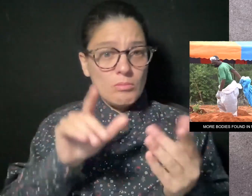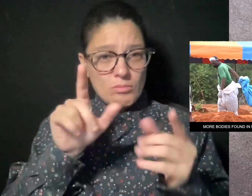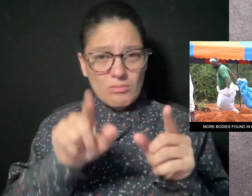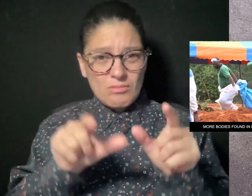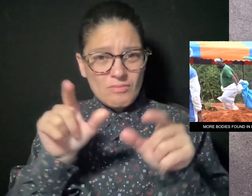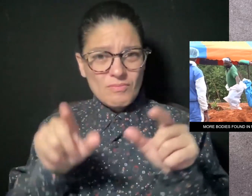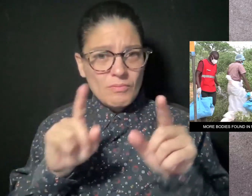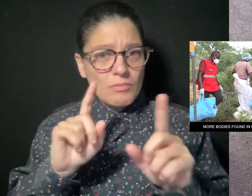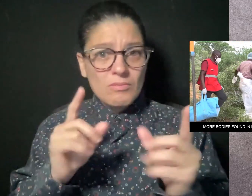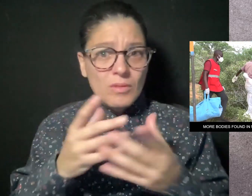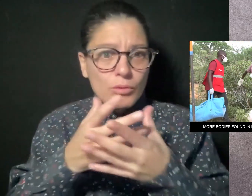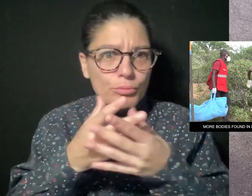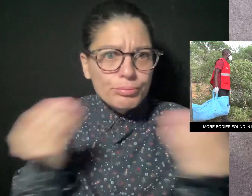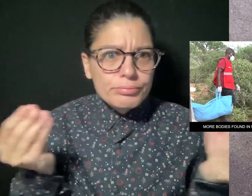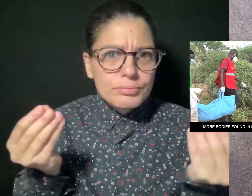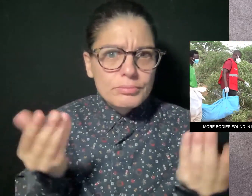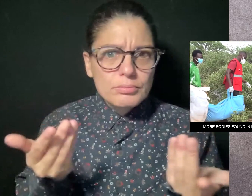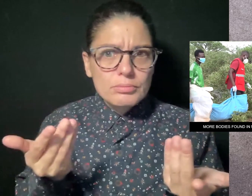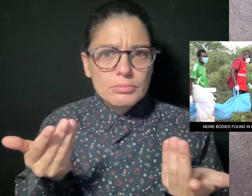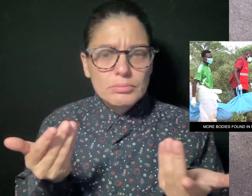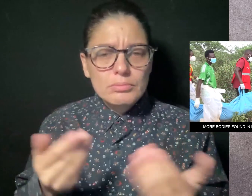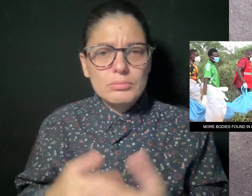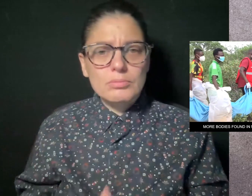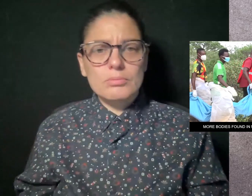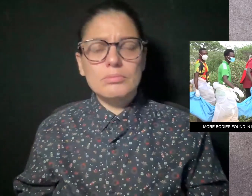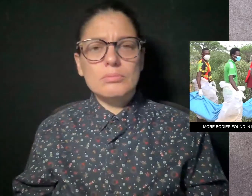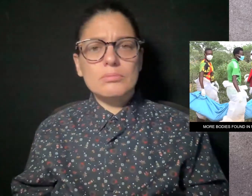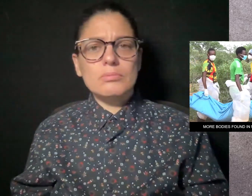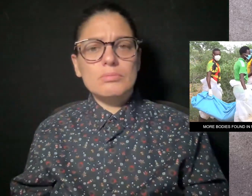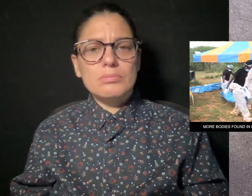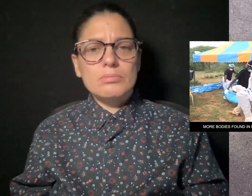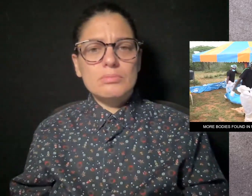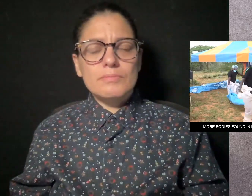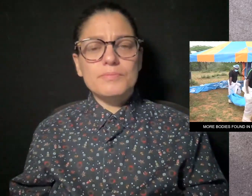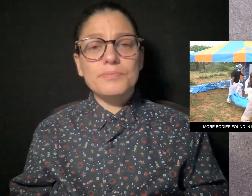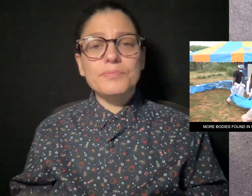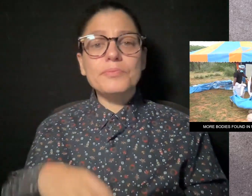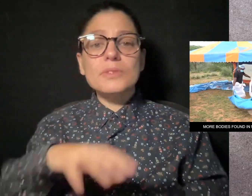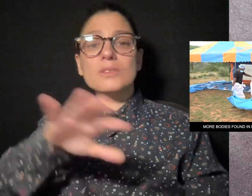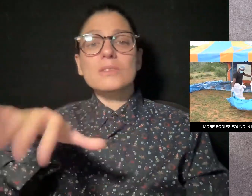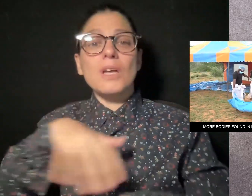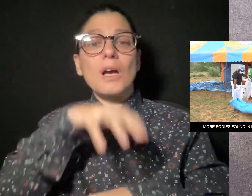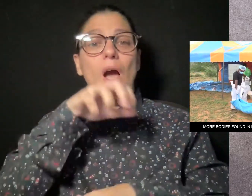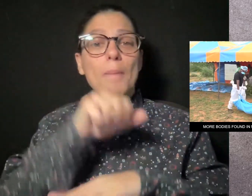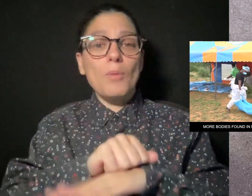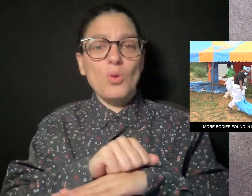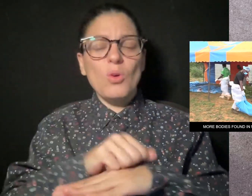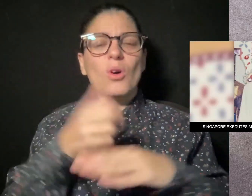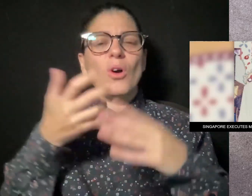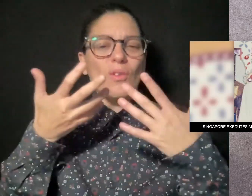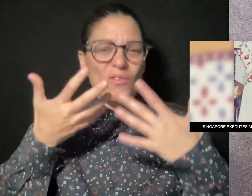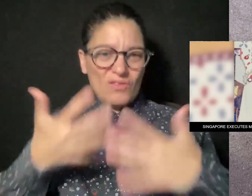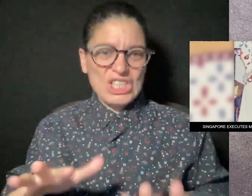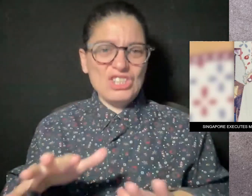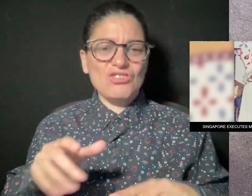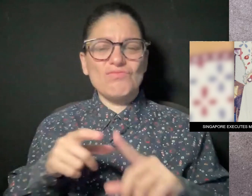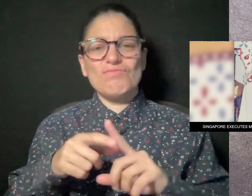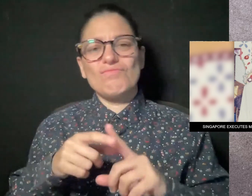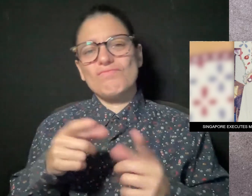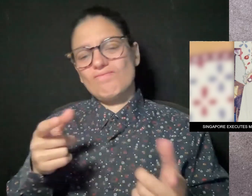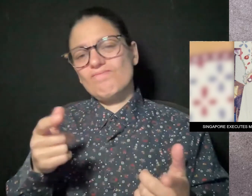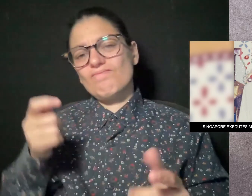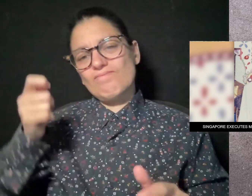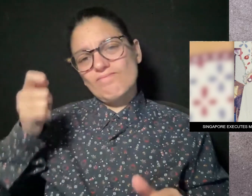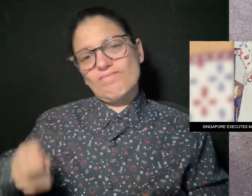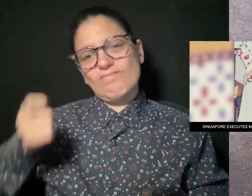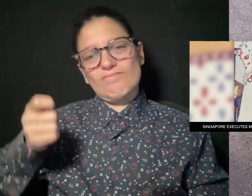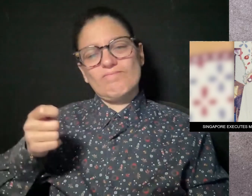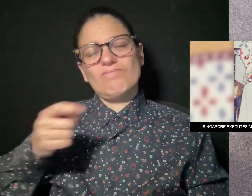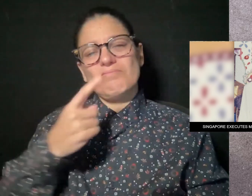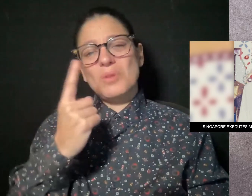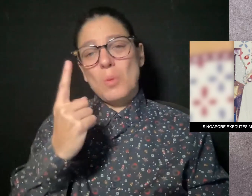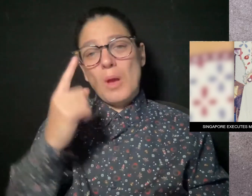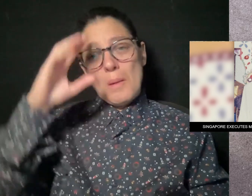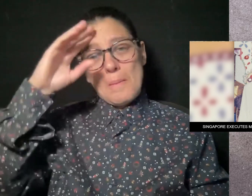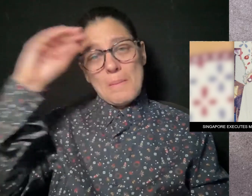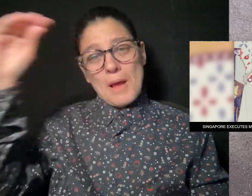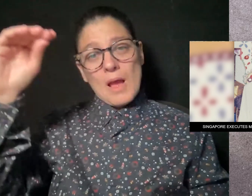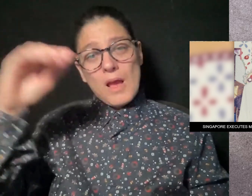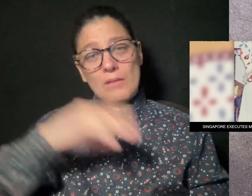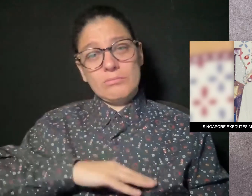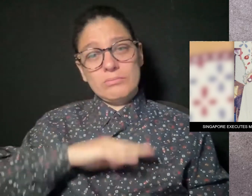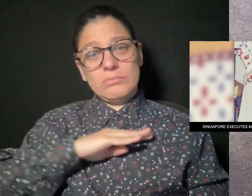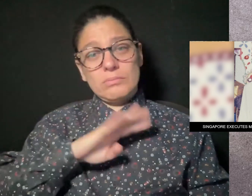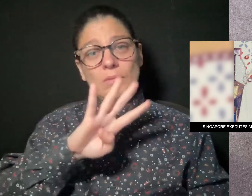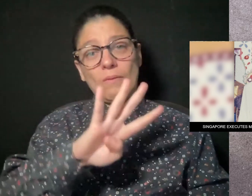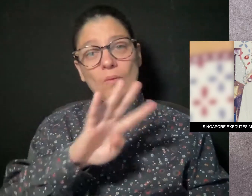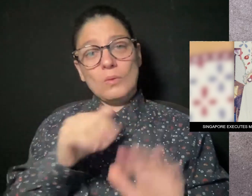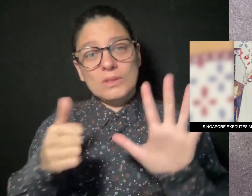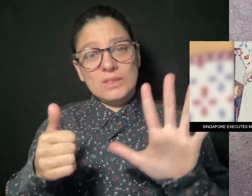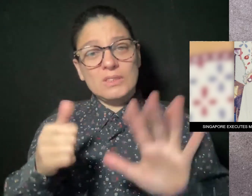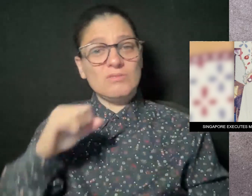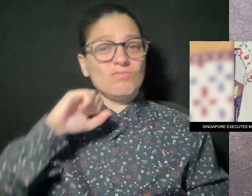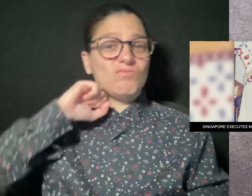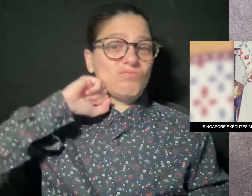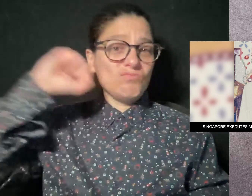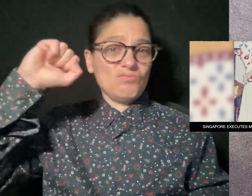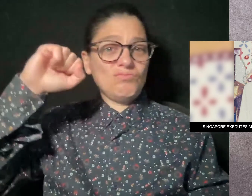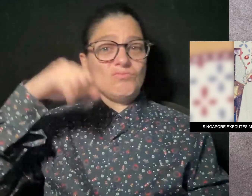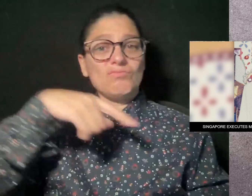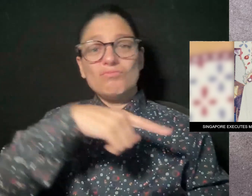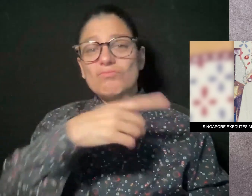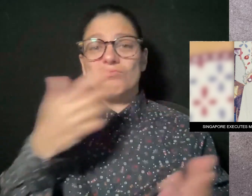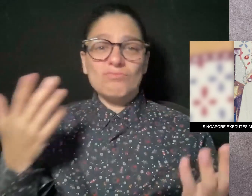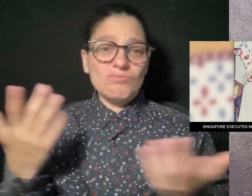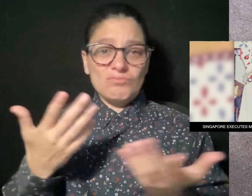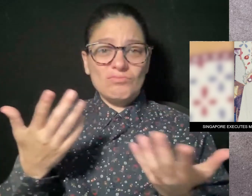of more than 200 people missing from one town Singapore has executed a 46-year-old man convicted